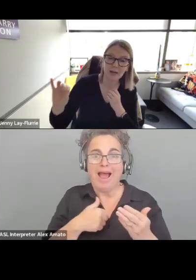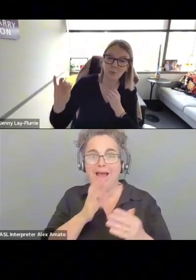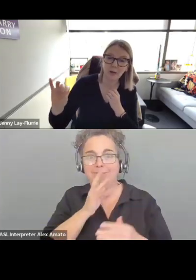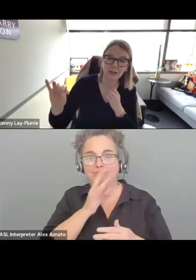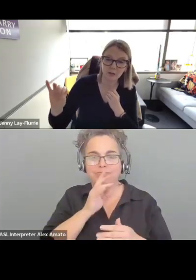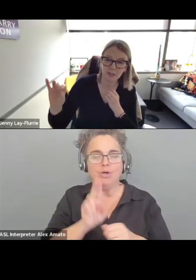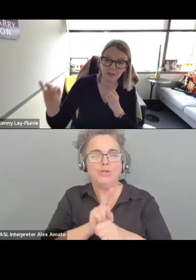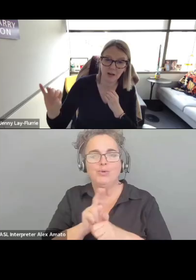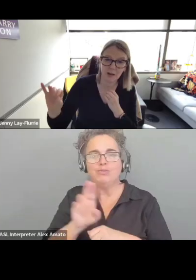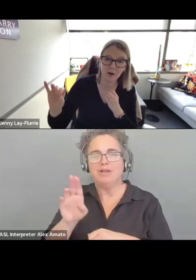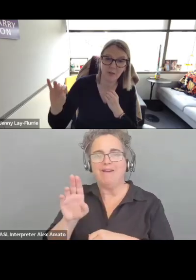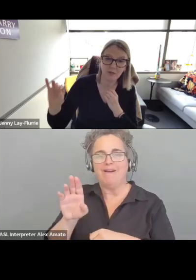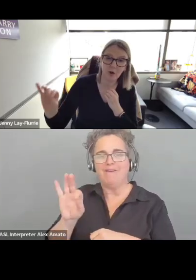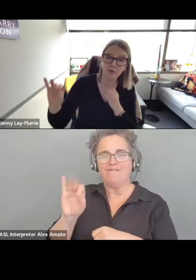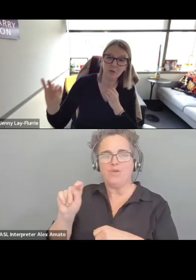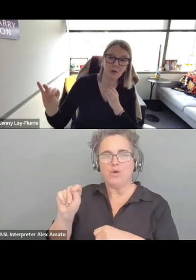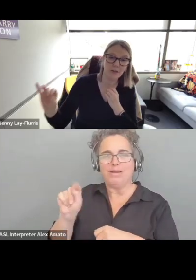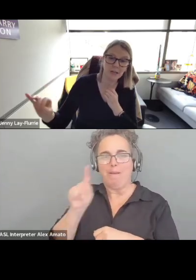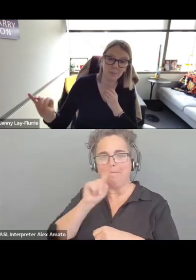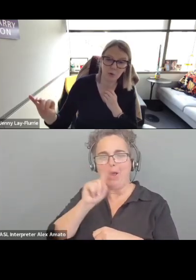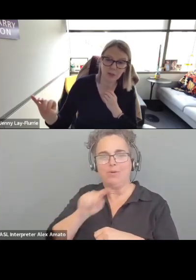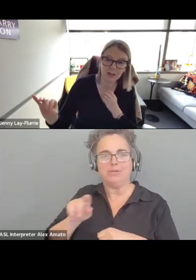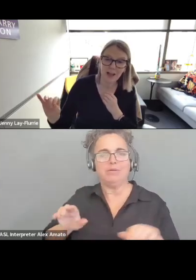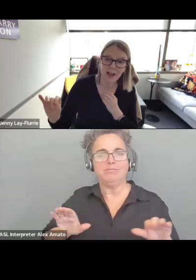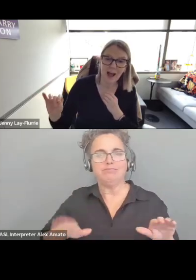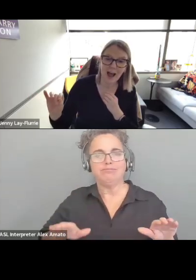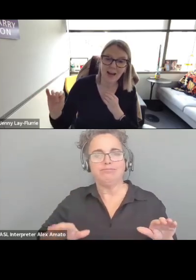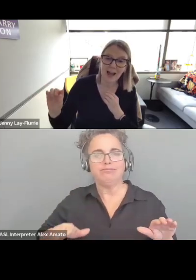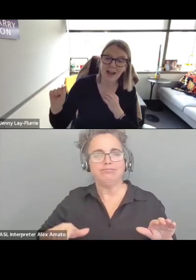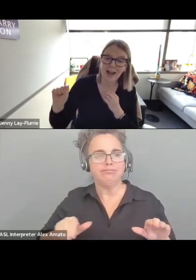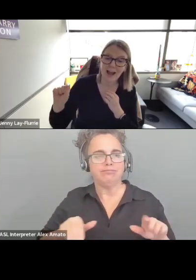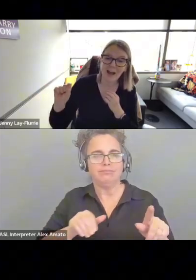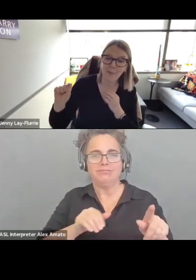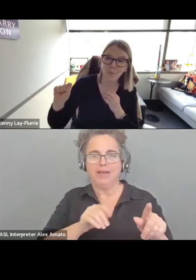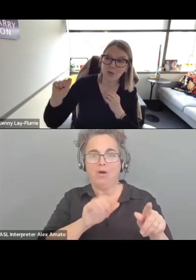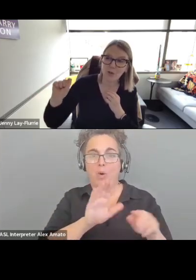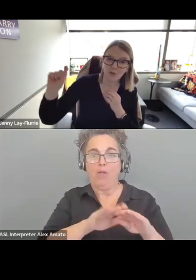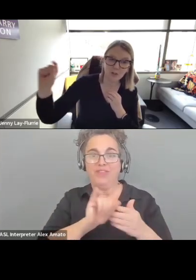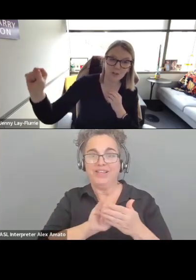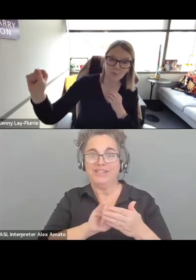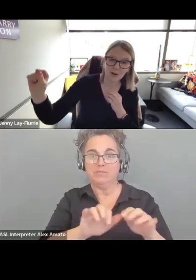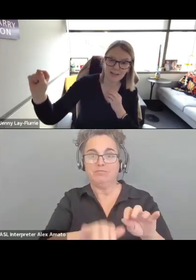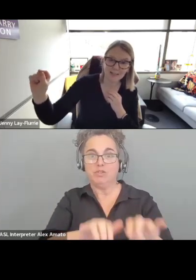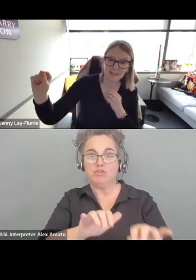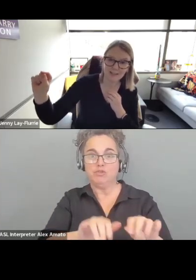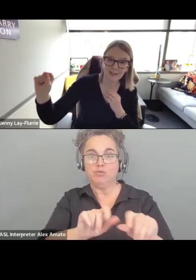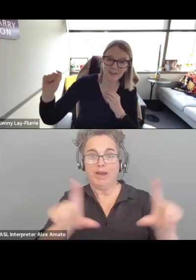that clicks one letter at a time on this onscreen keyboard and which is onto the right."